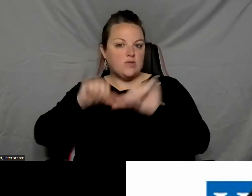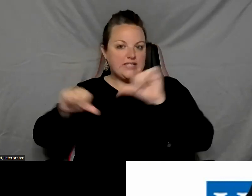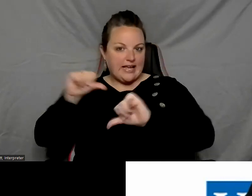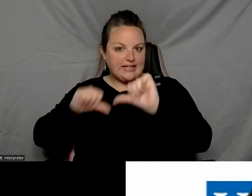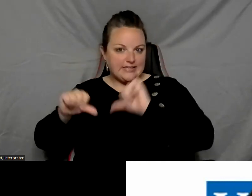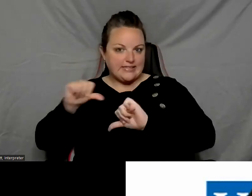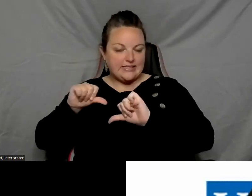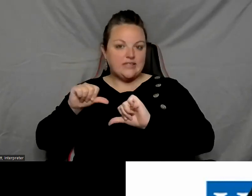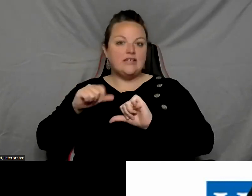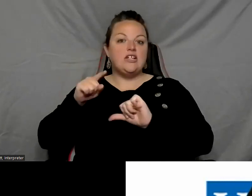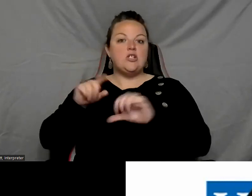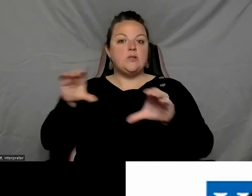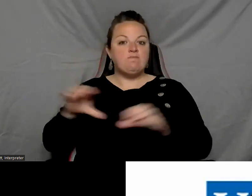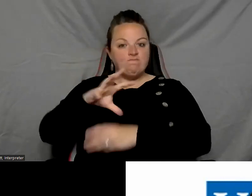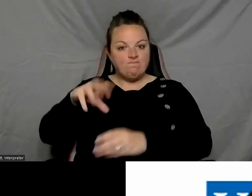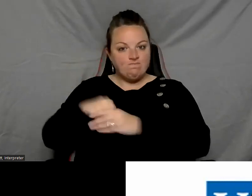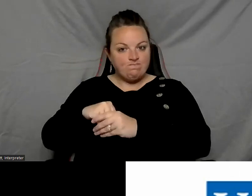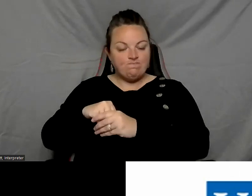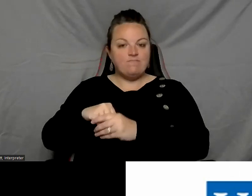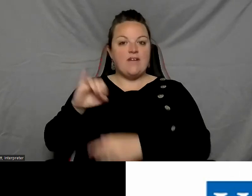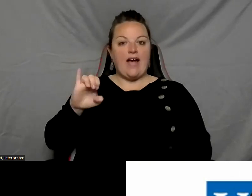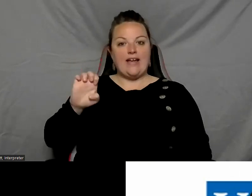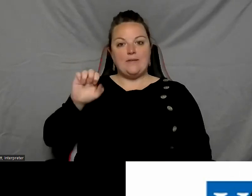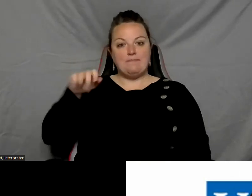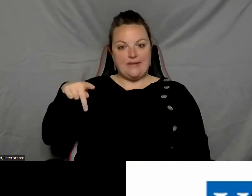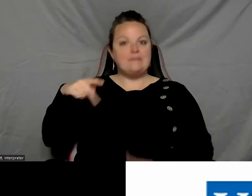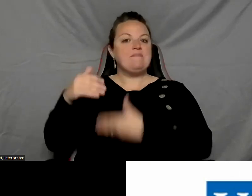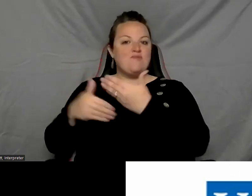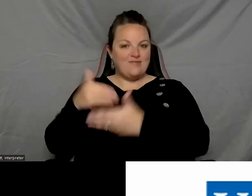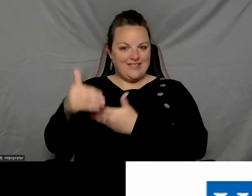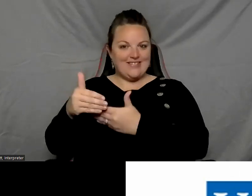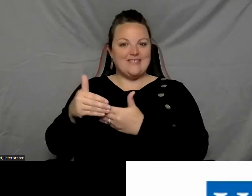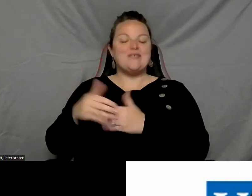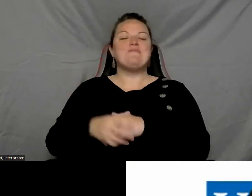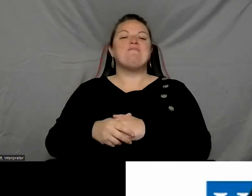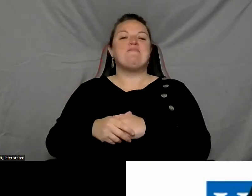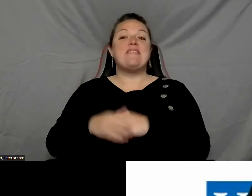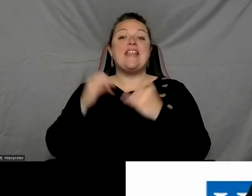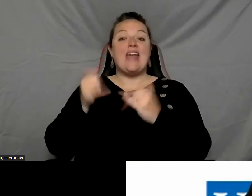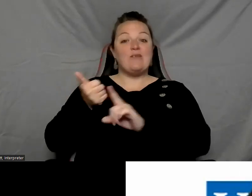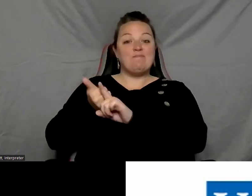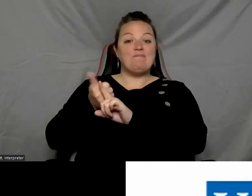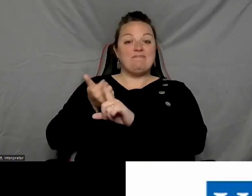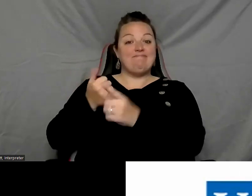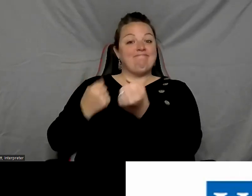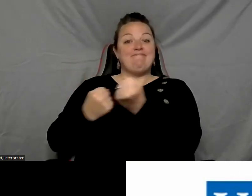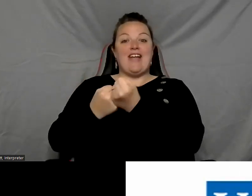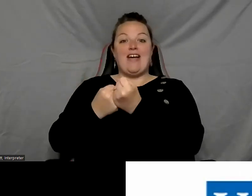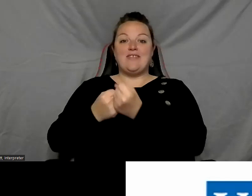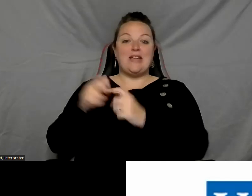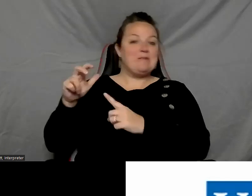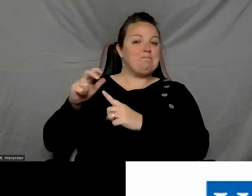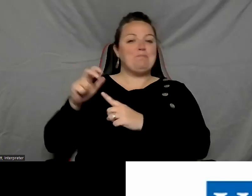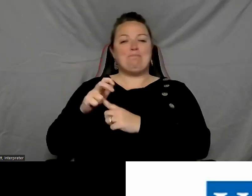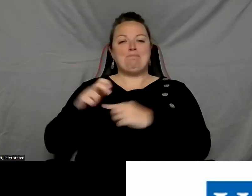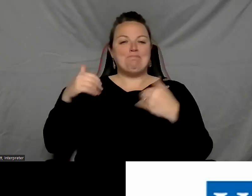She was an active member of the IEP as I said, and now, she's a great self advocate she also